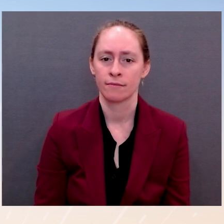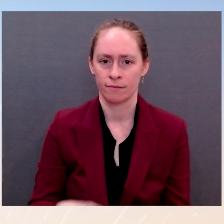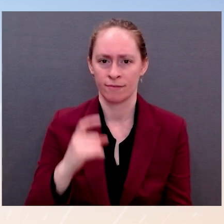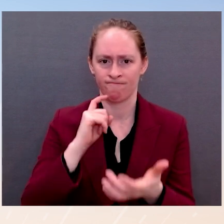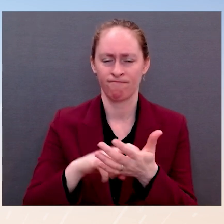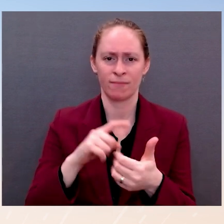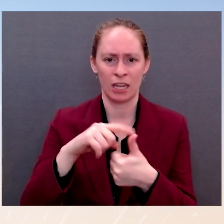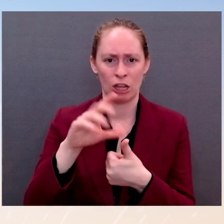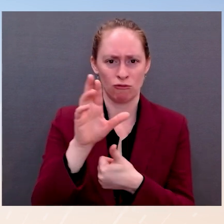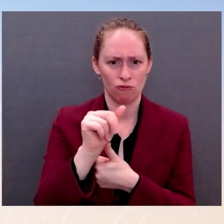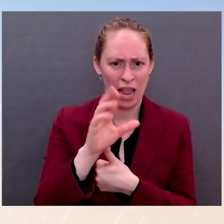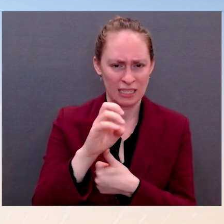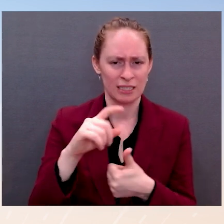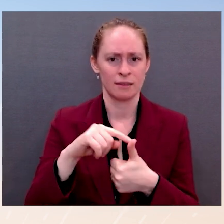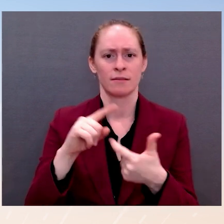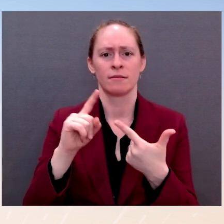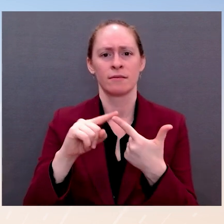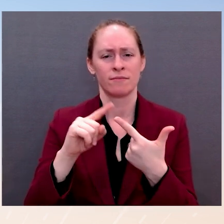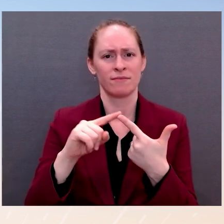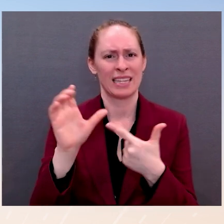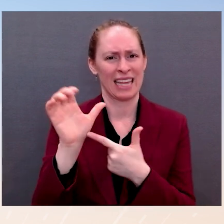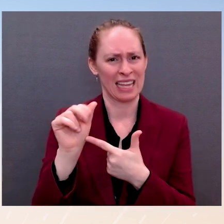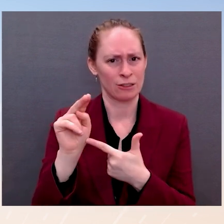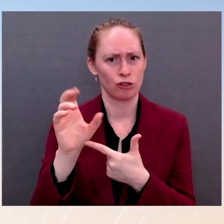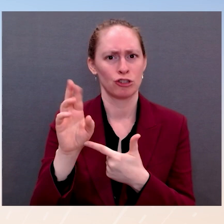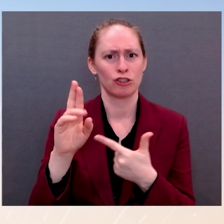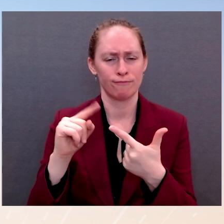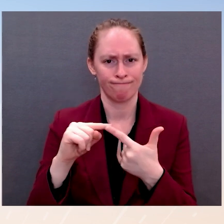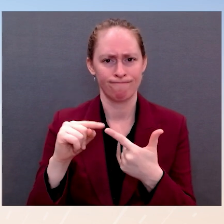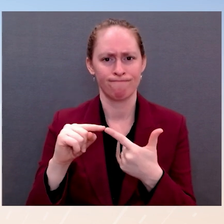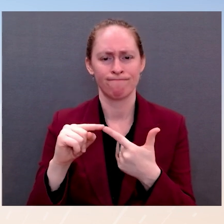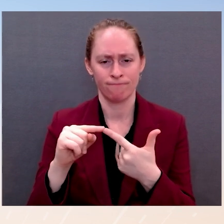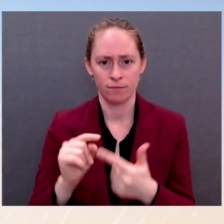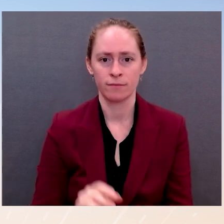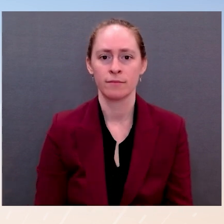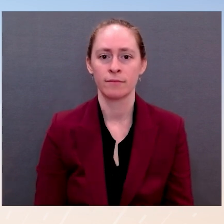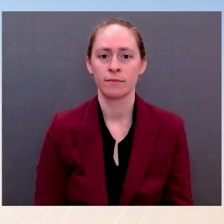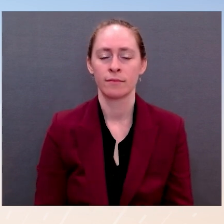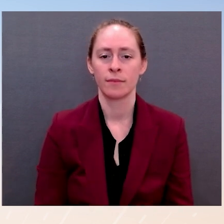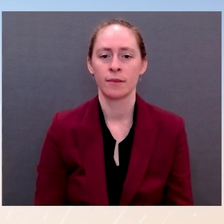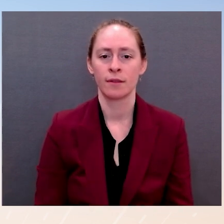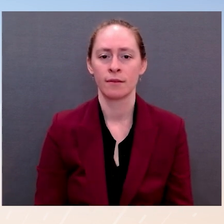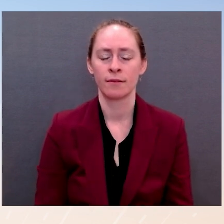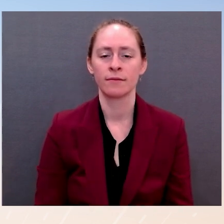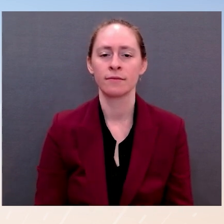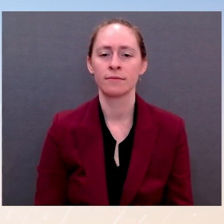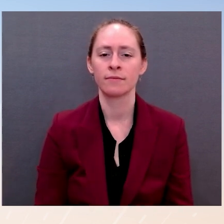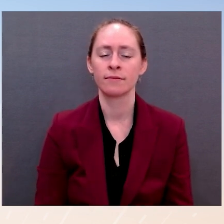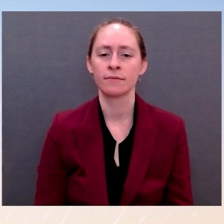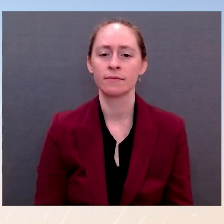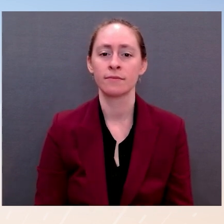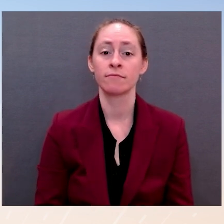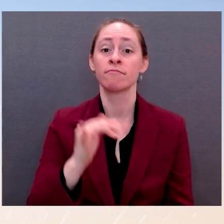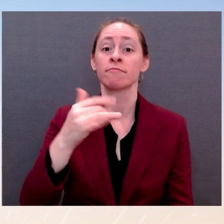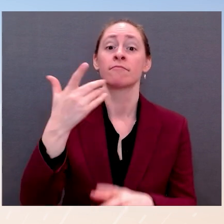But when we look at some of the more common cancer types, what we find is that black people have the highest rates of new colon